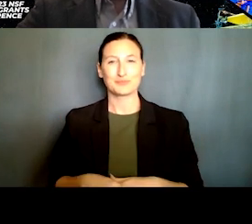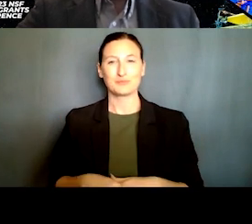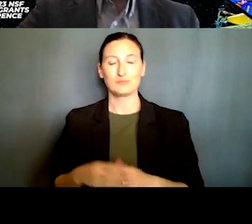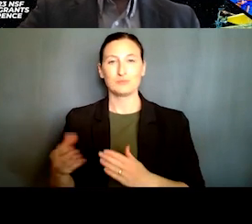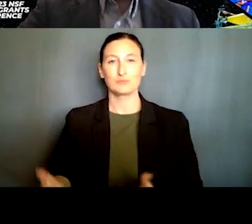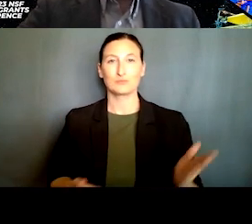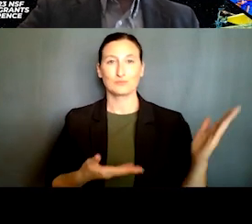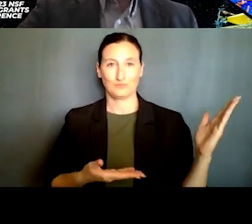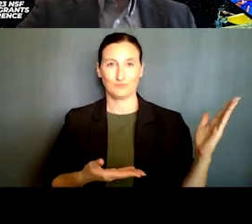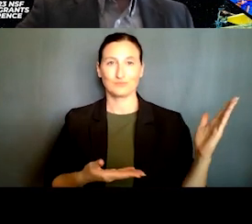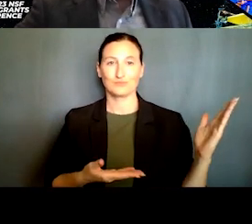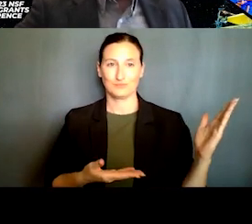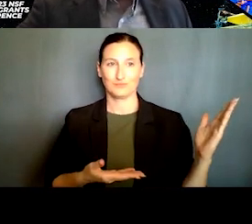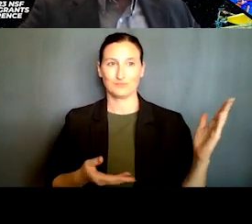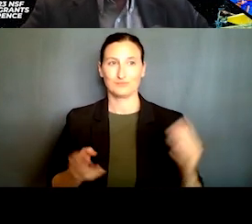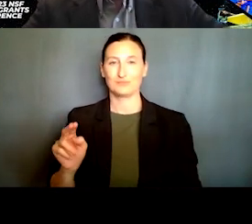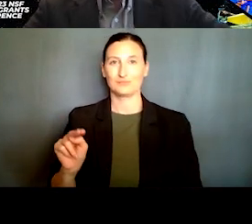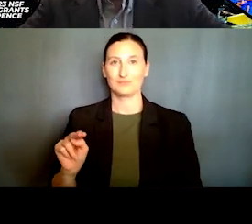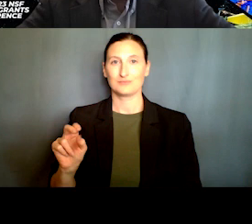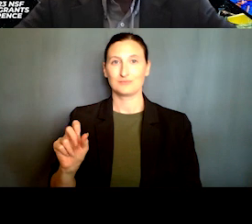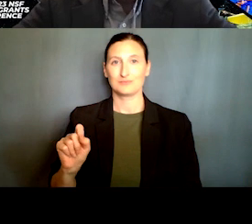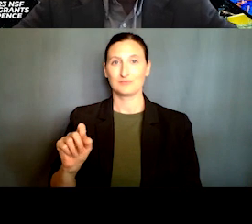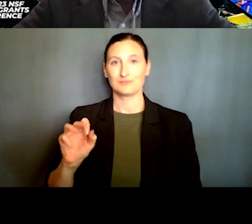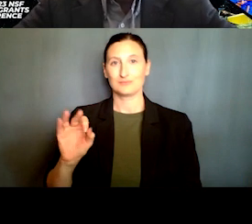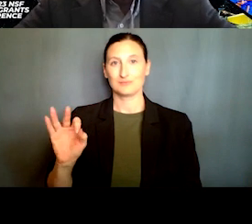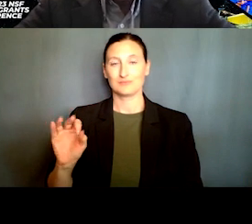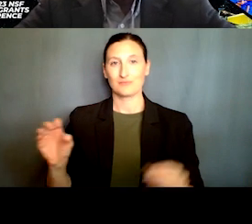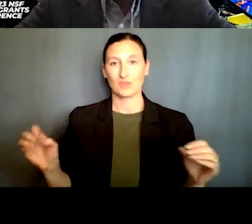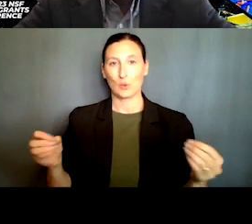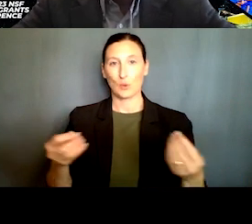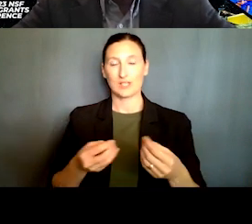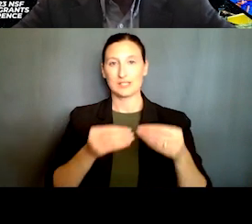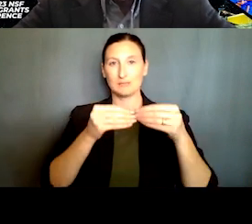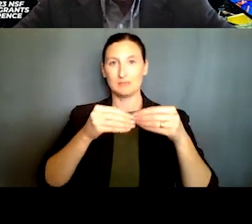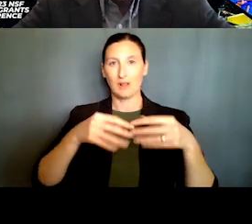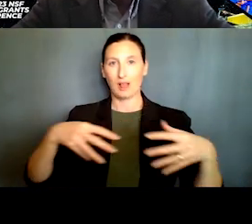Here's a picture of the NSF organization chart, just FYI.